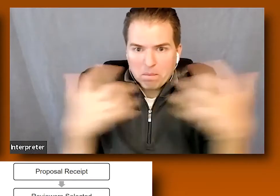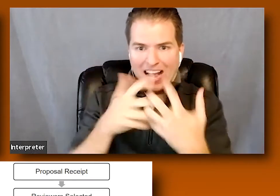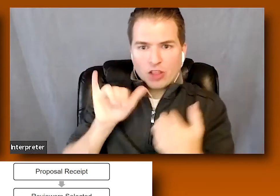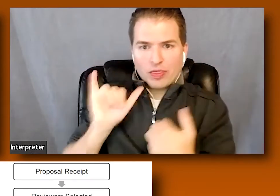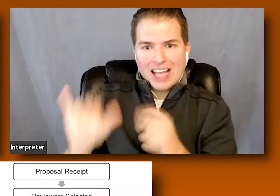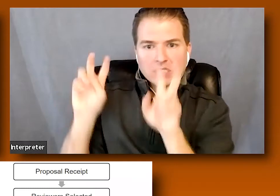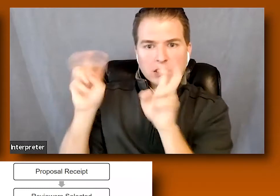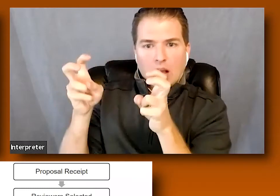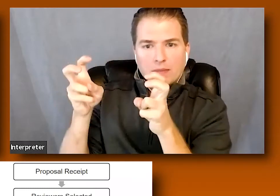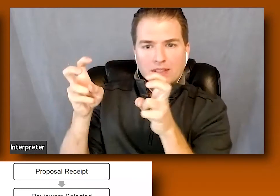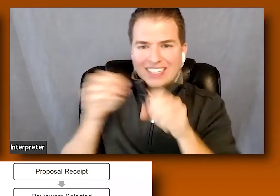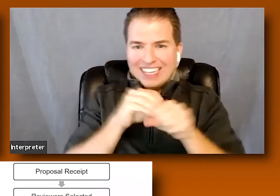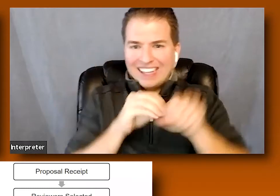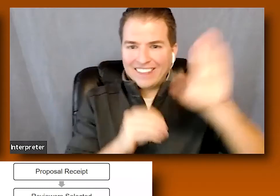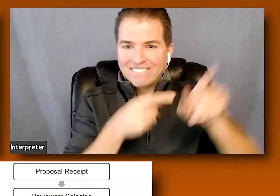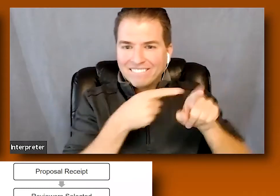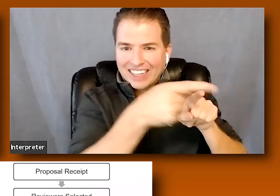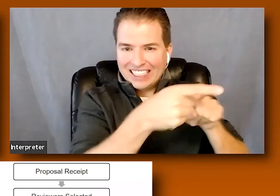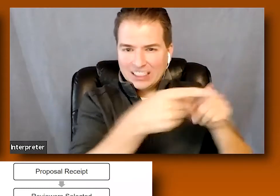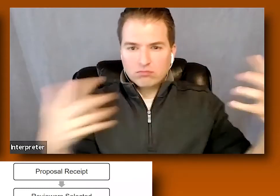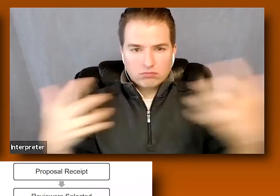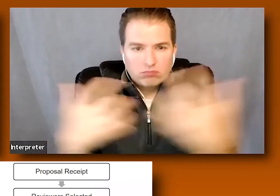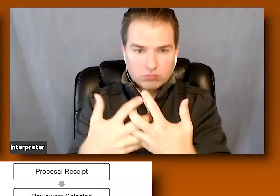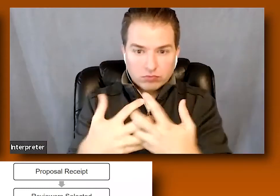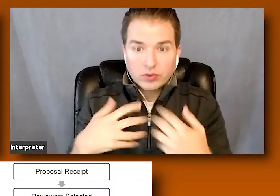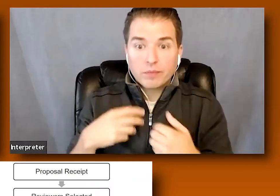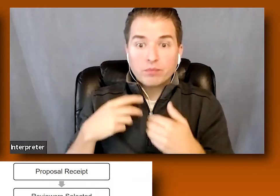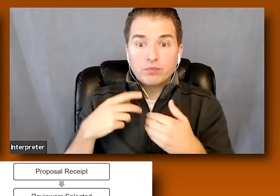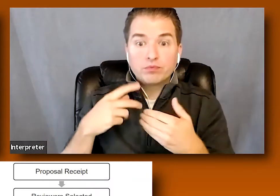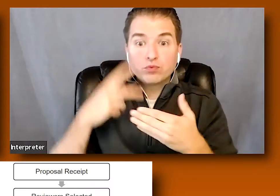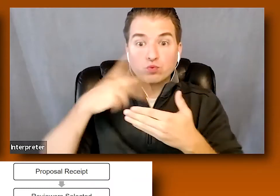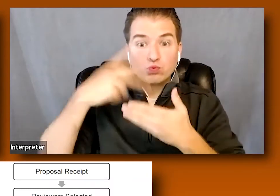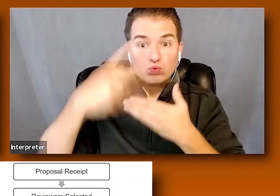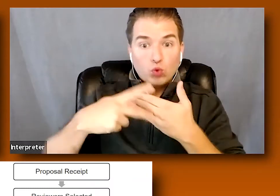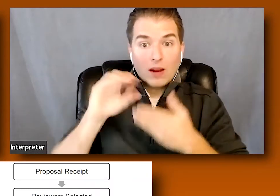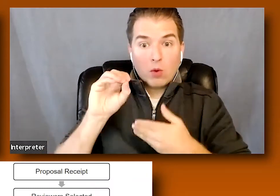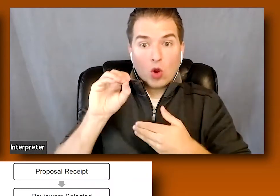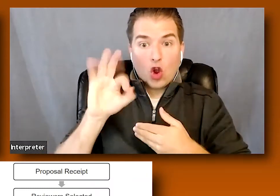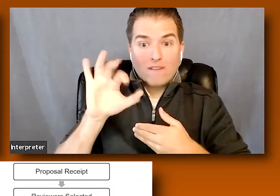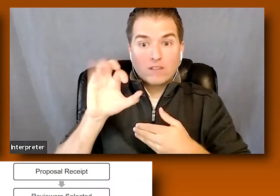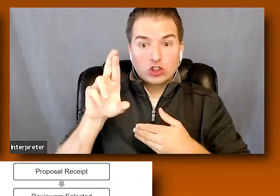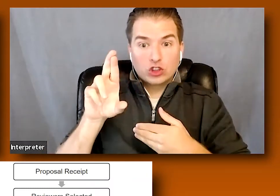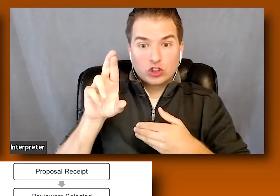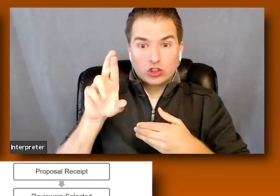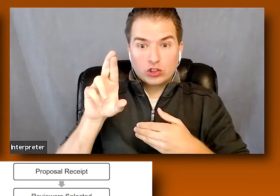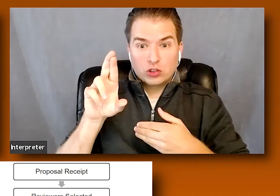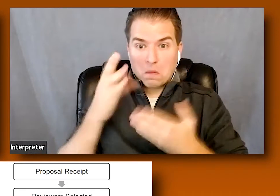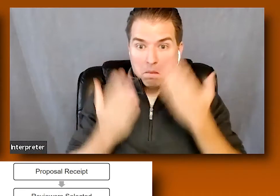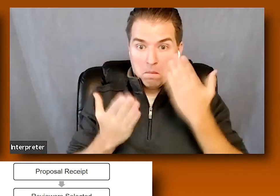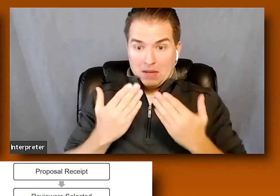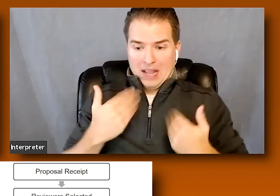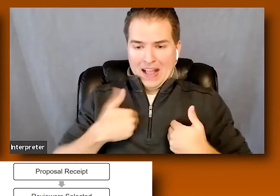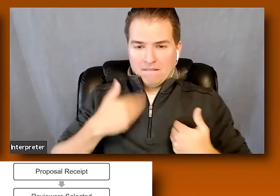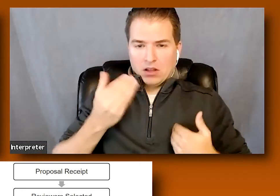Program officers might already know, like, based on their own knowledge